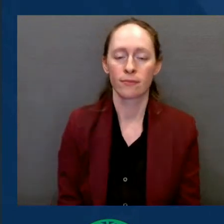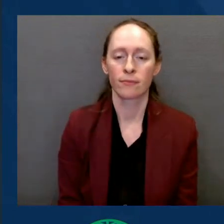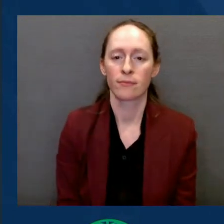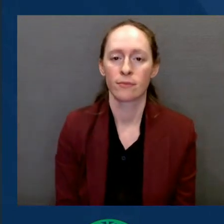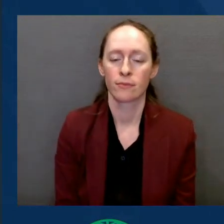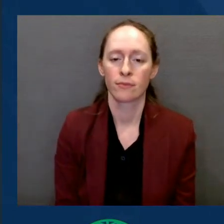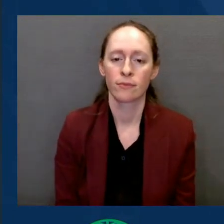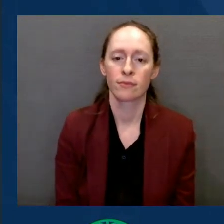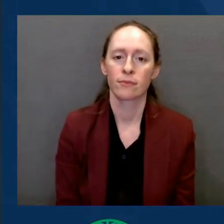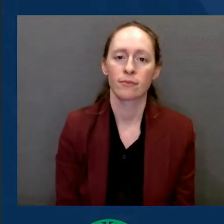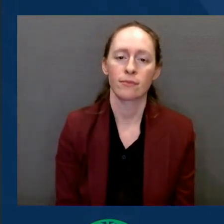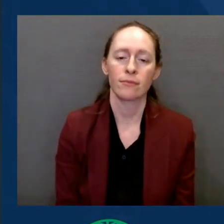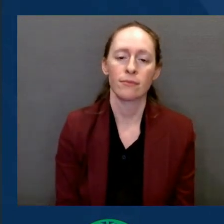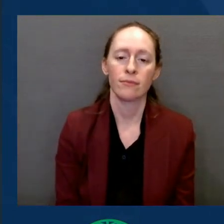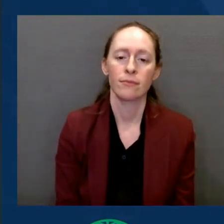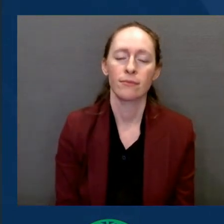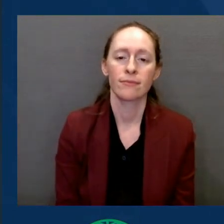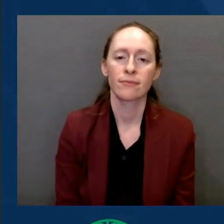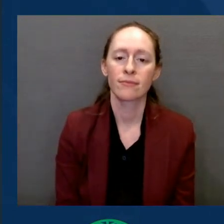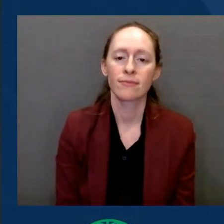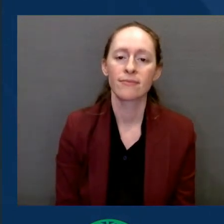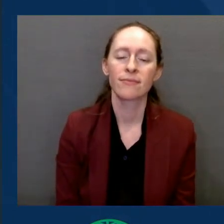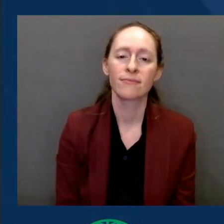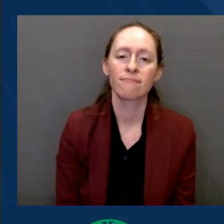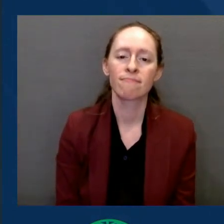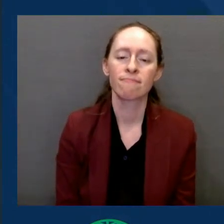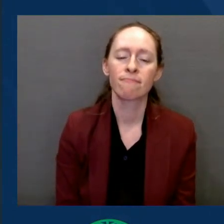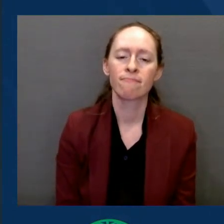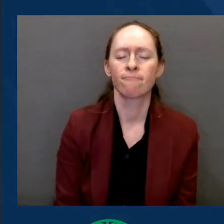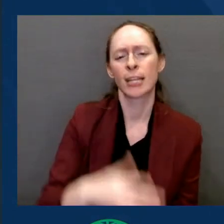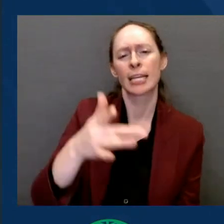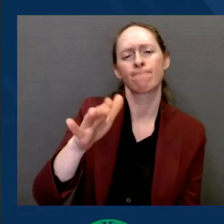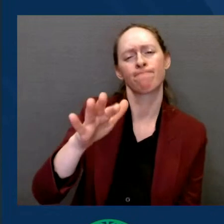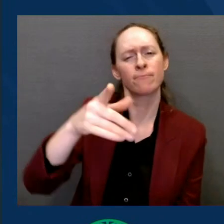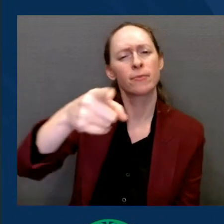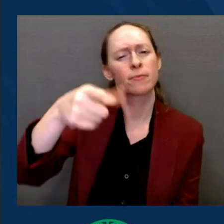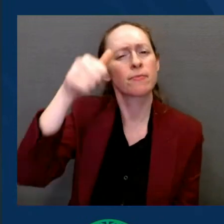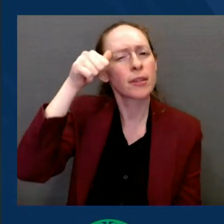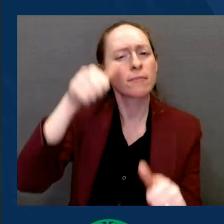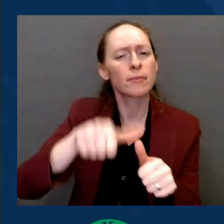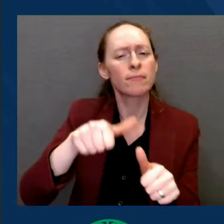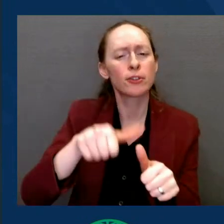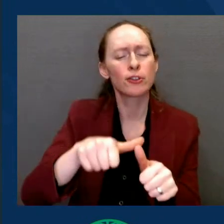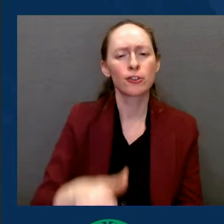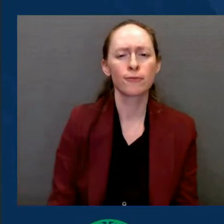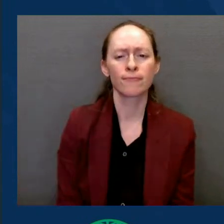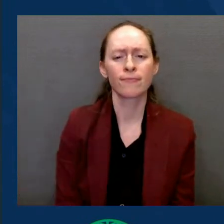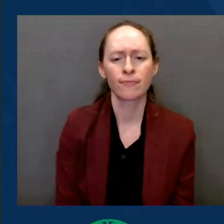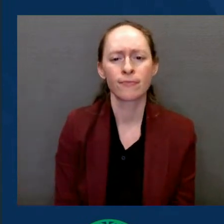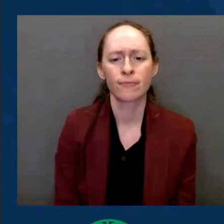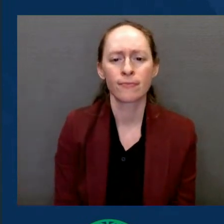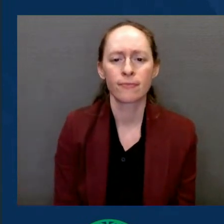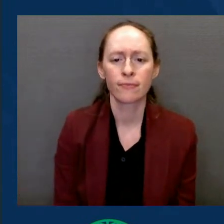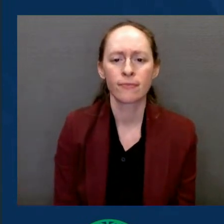Mr. President, I recall you saying that the United States must show, quote, "the will to work with Africans."